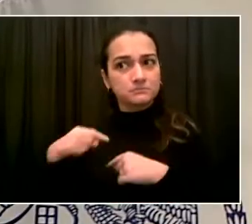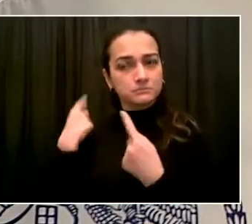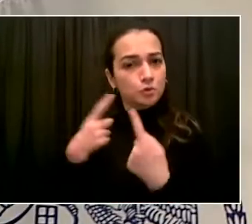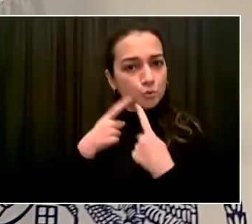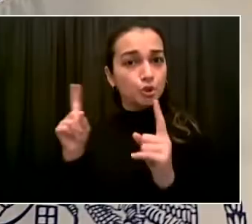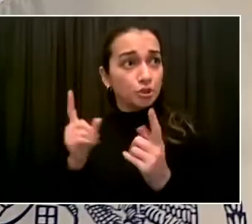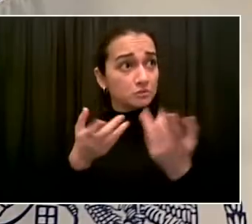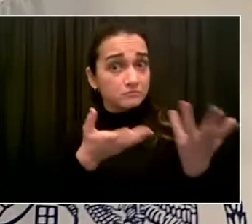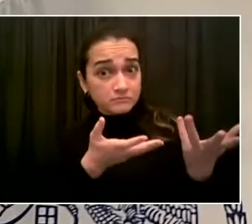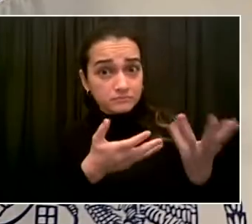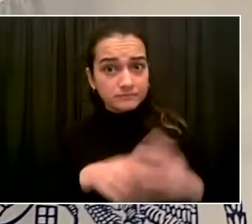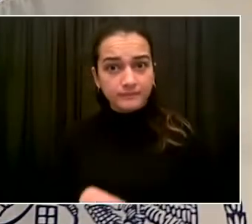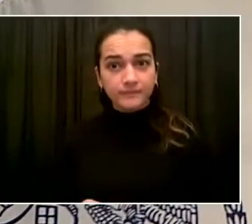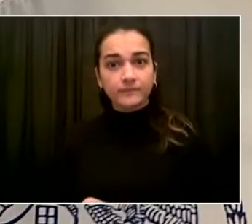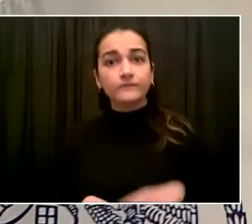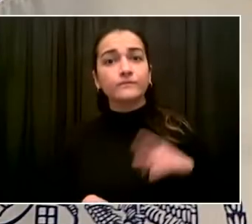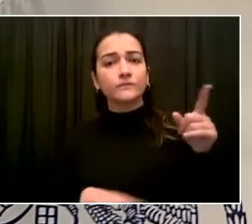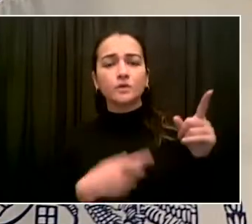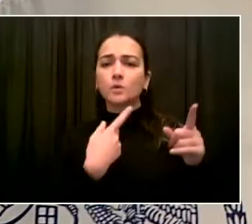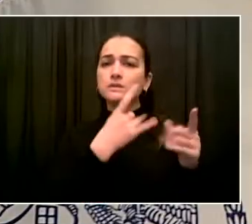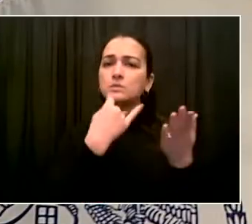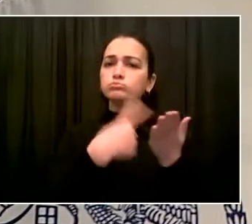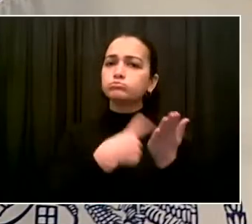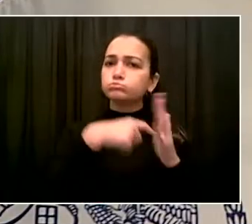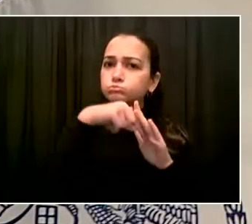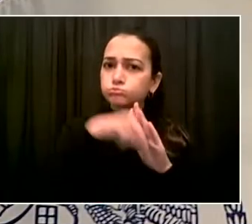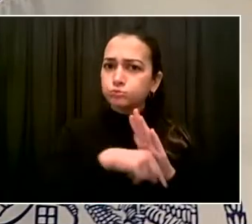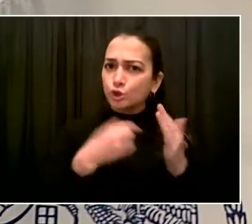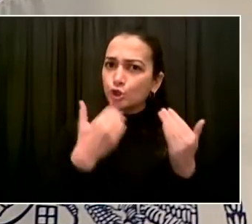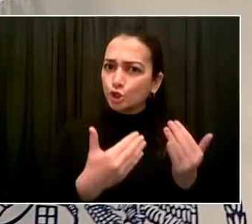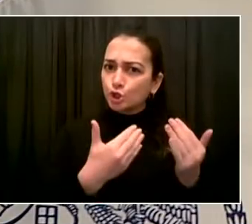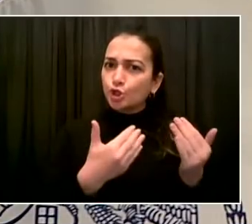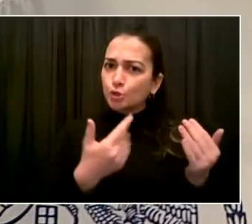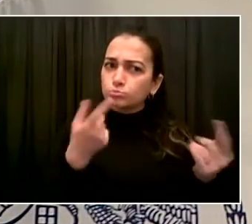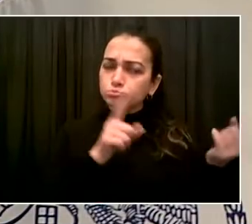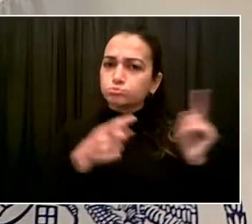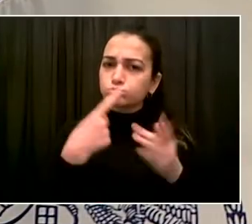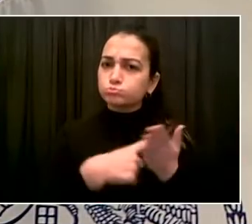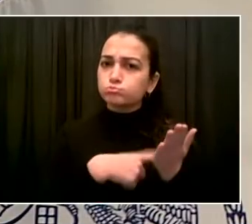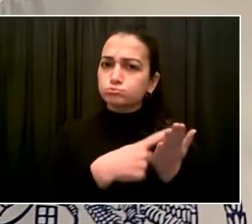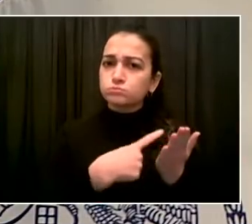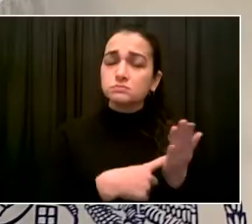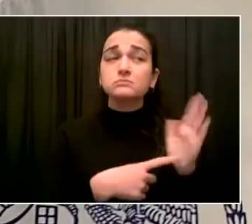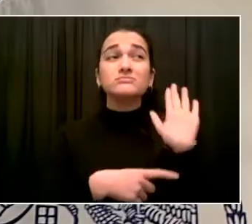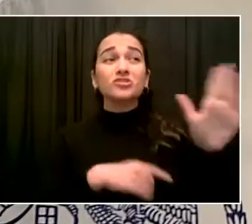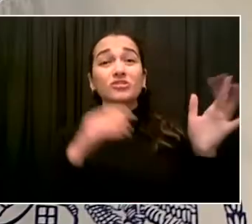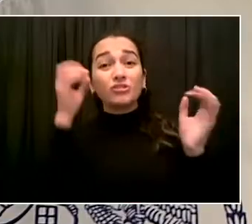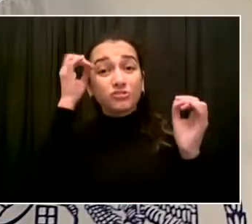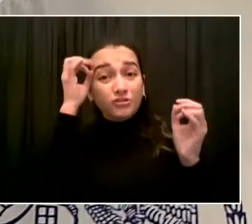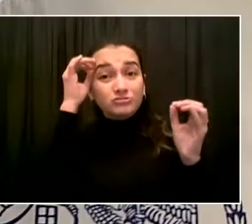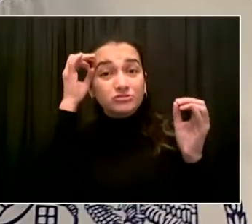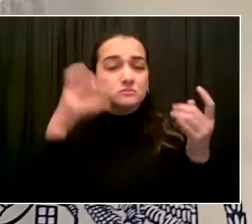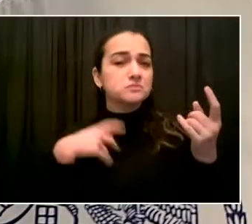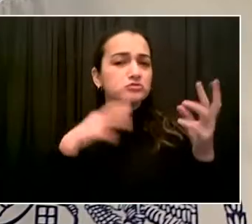US TO GET THIS DONE. I TOLD HER WHY IT WAS THE RIGHT THING TO DO FOR US NOW.